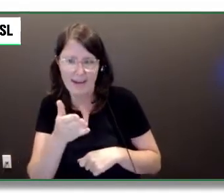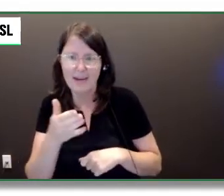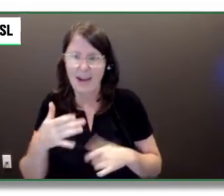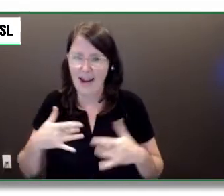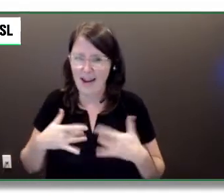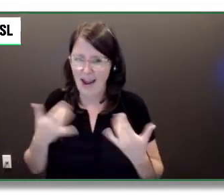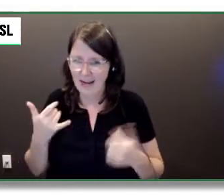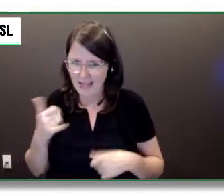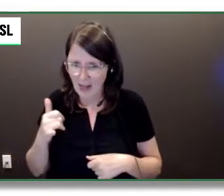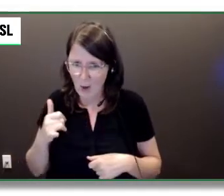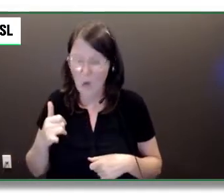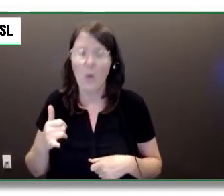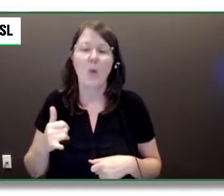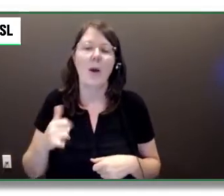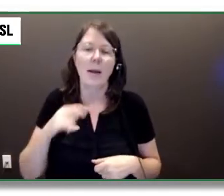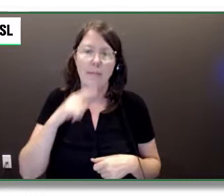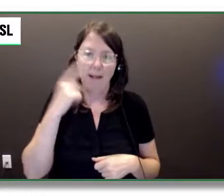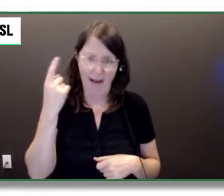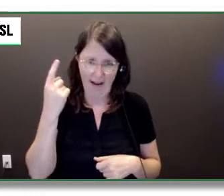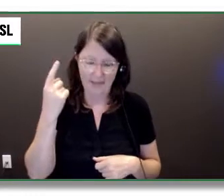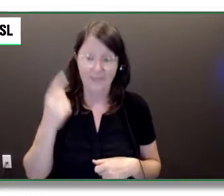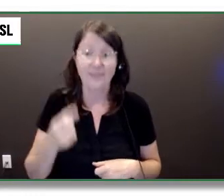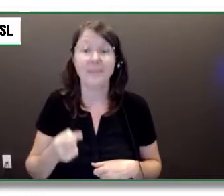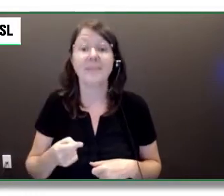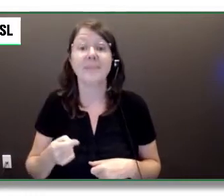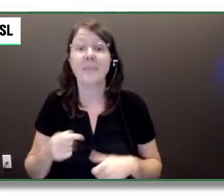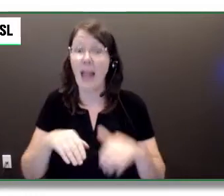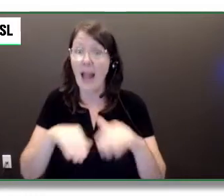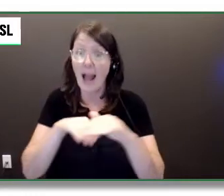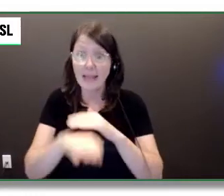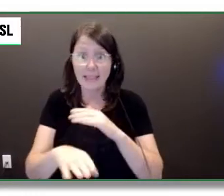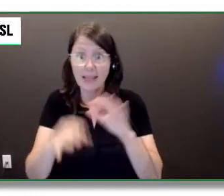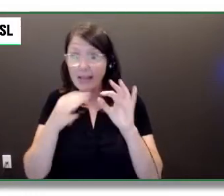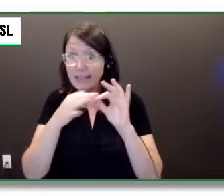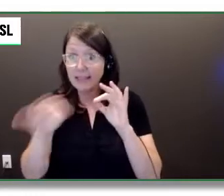you for participating in this session. So the first is that there are captions